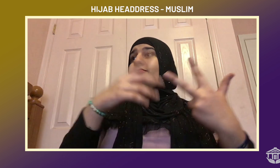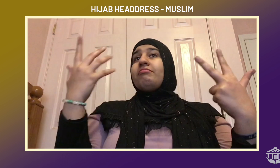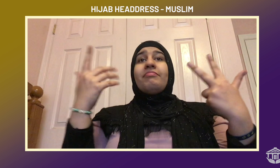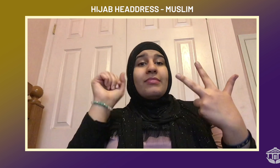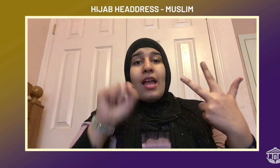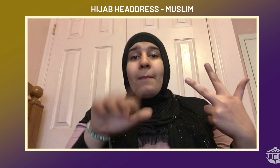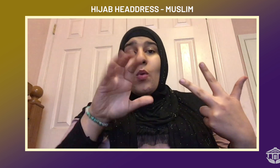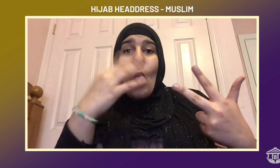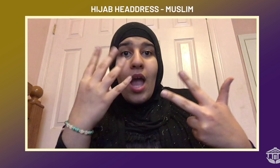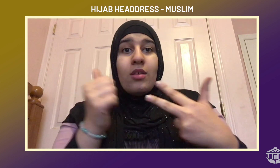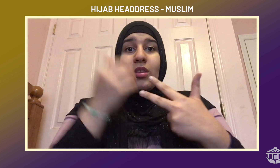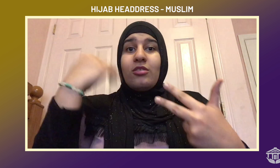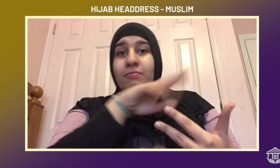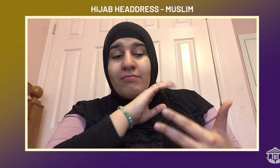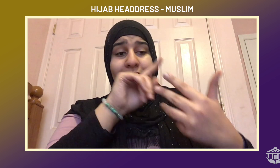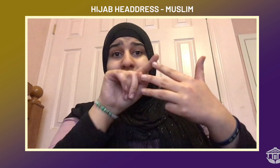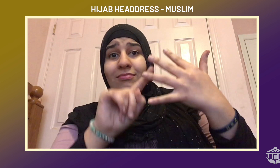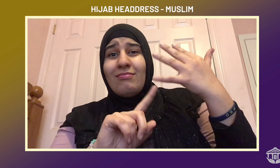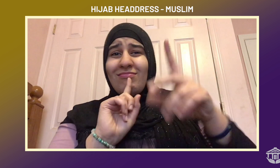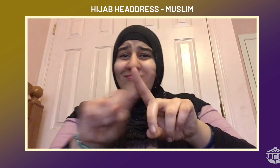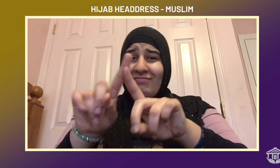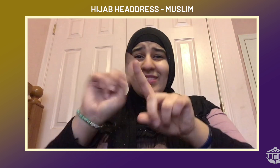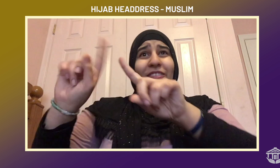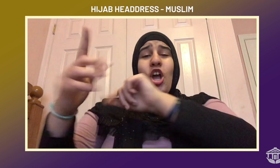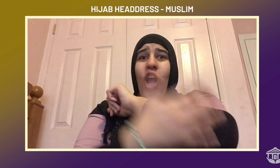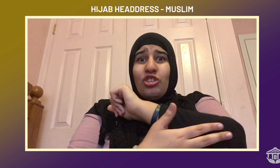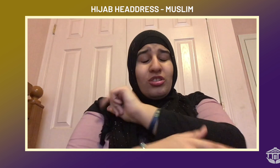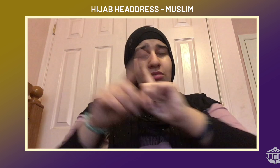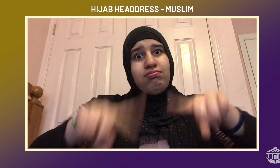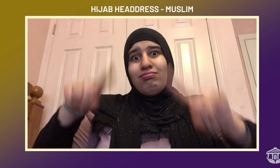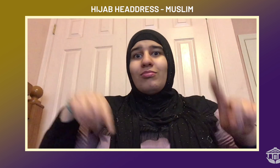people of various ethnicities and races wear a hijab to express their religion.